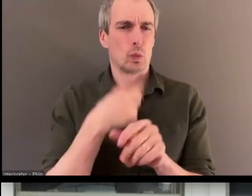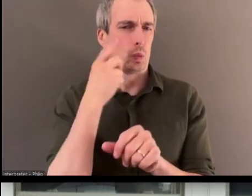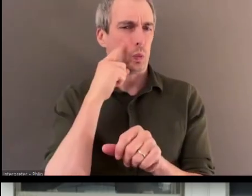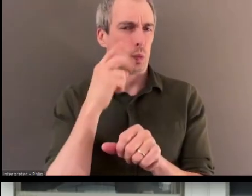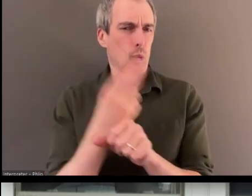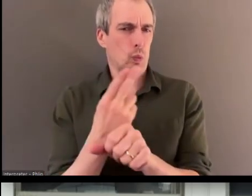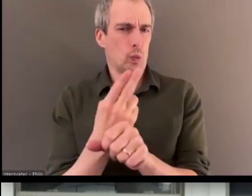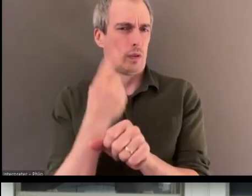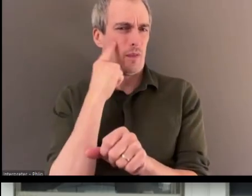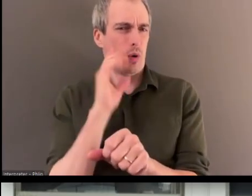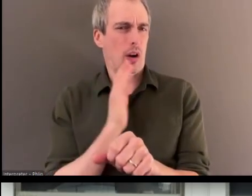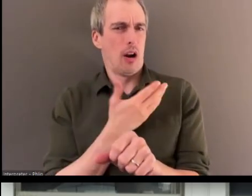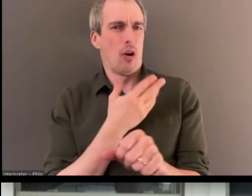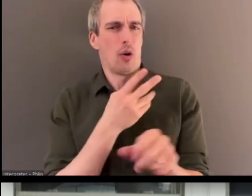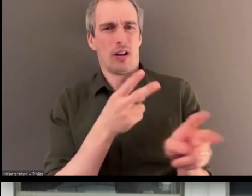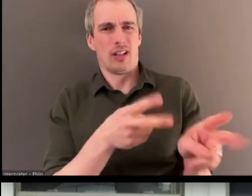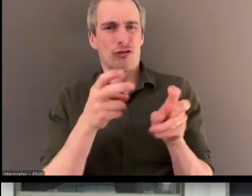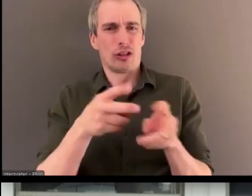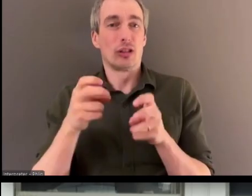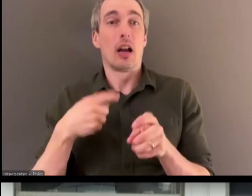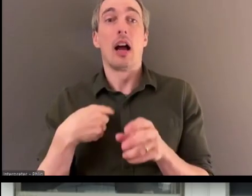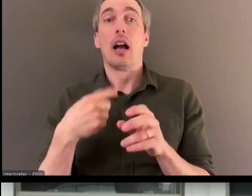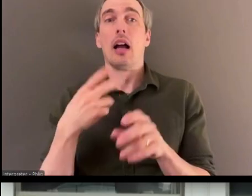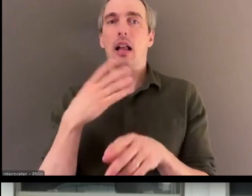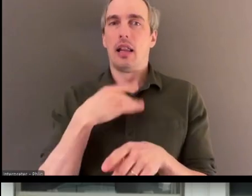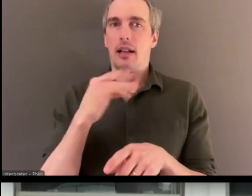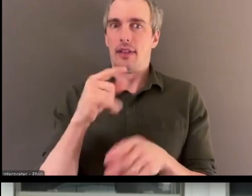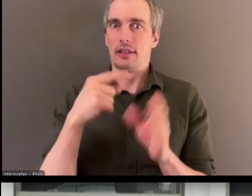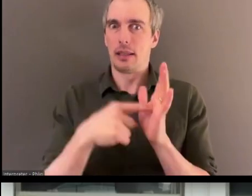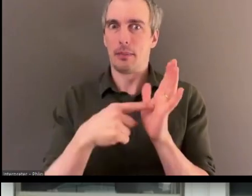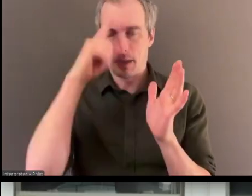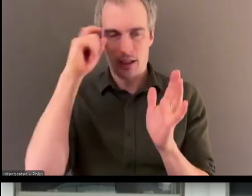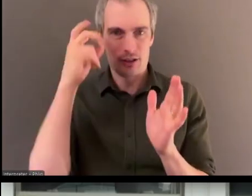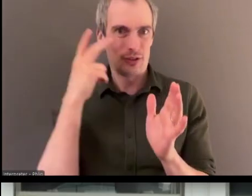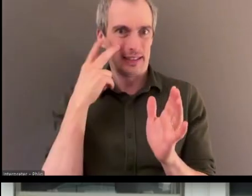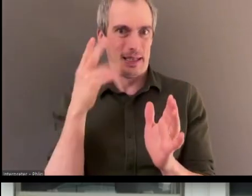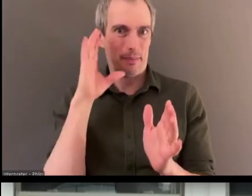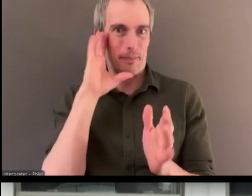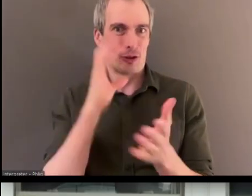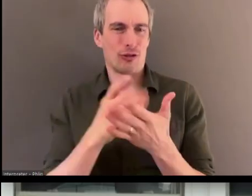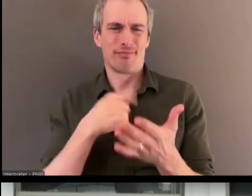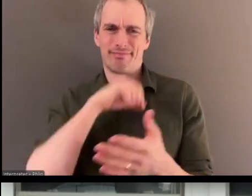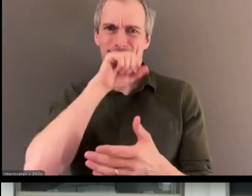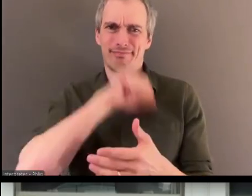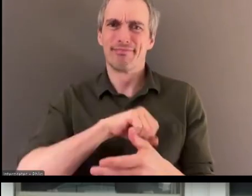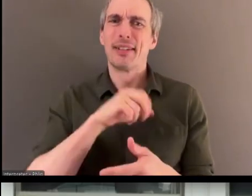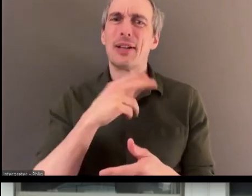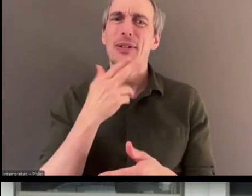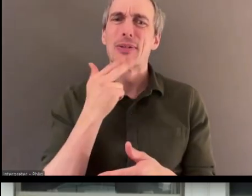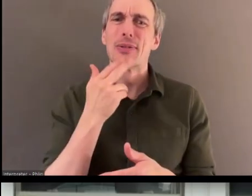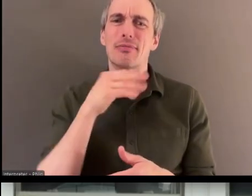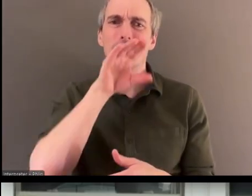And it also tests the system as well when it comes to the AI agents being able to determine whether